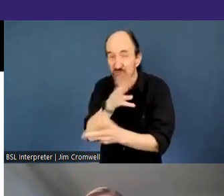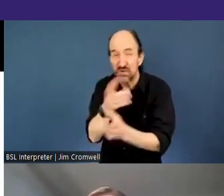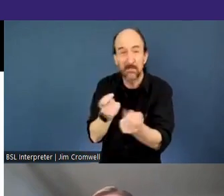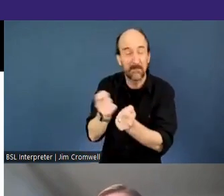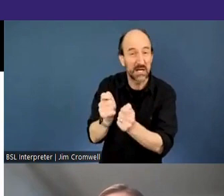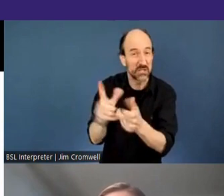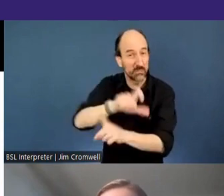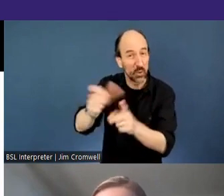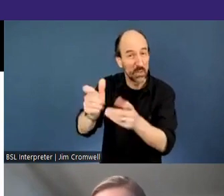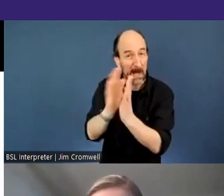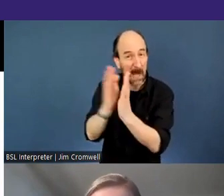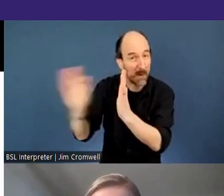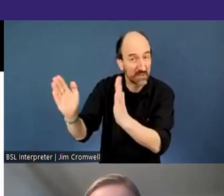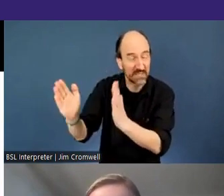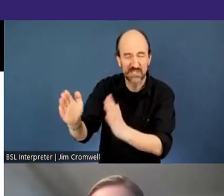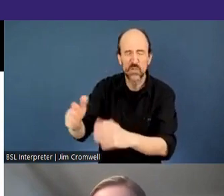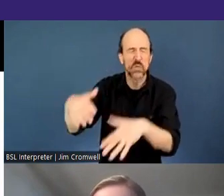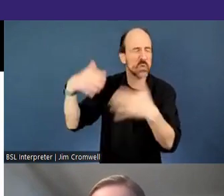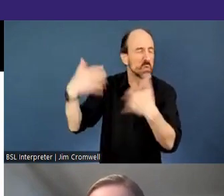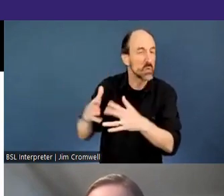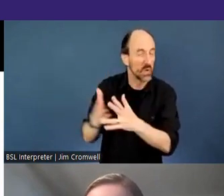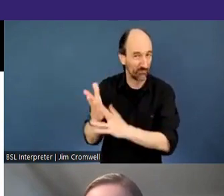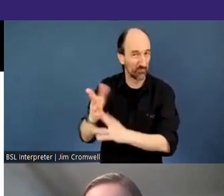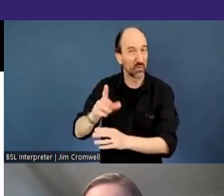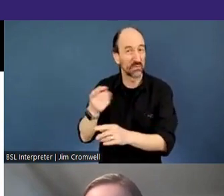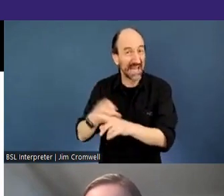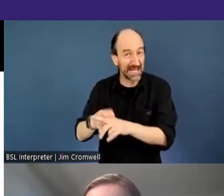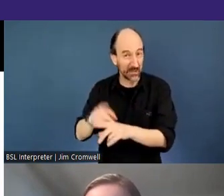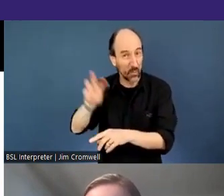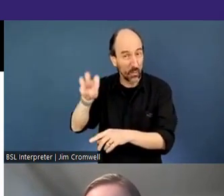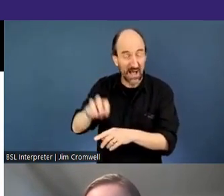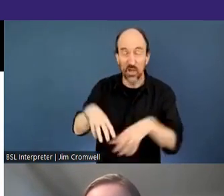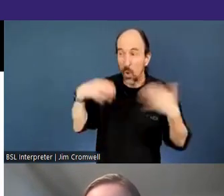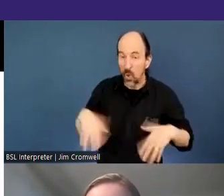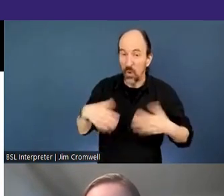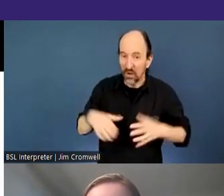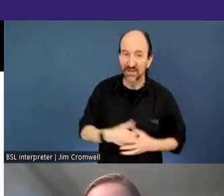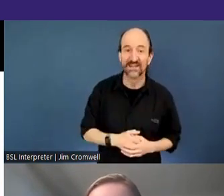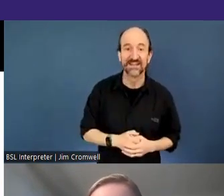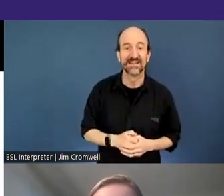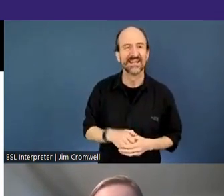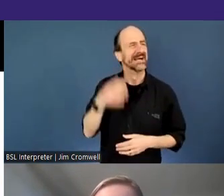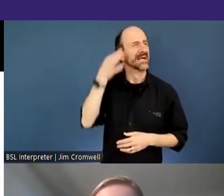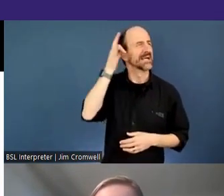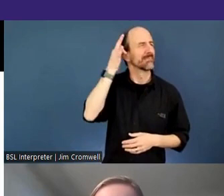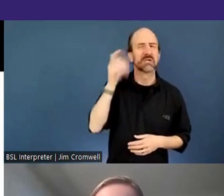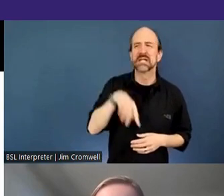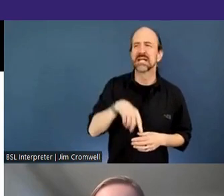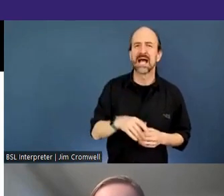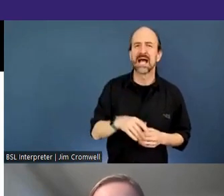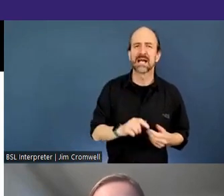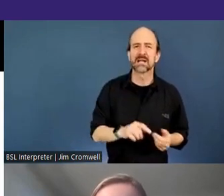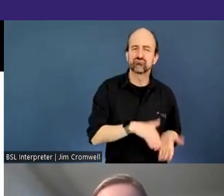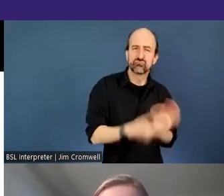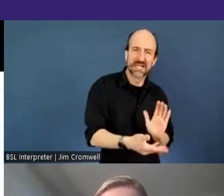Wales. That's amazing. Commissioning and presenting music, we have dance, theatre.